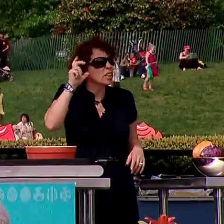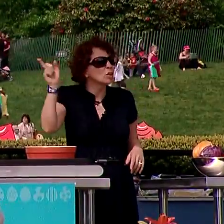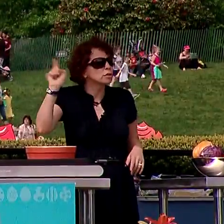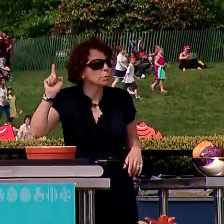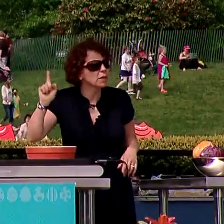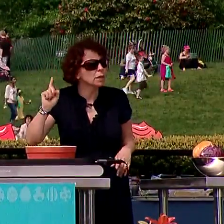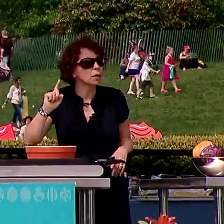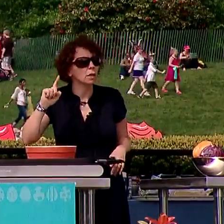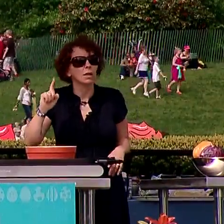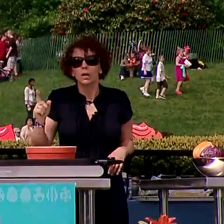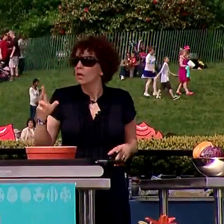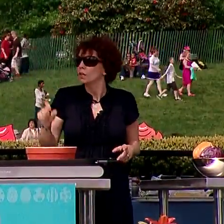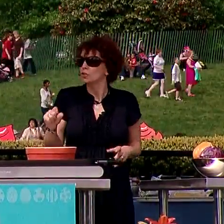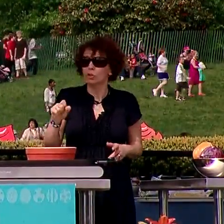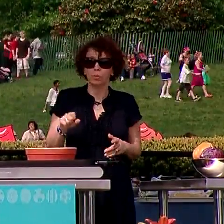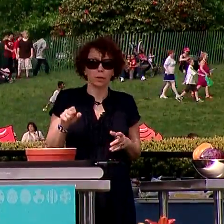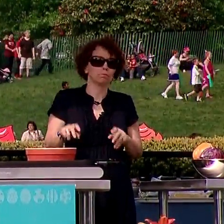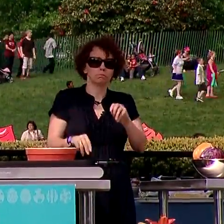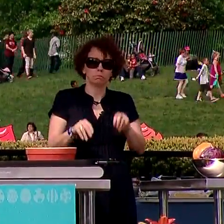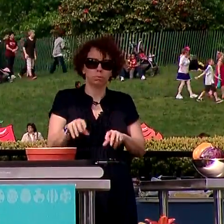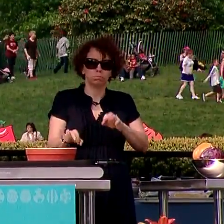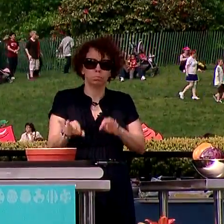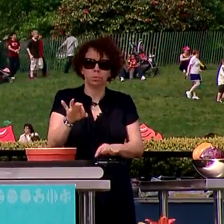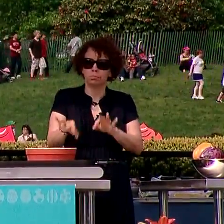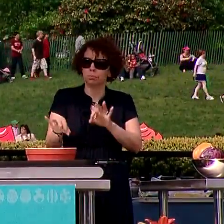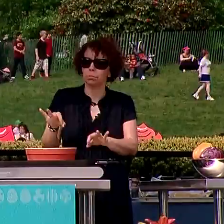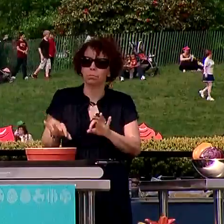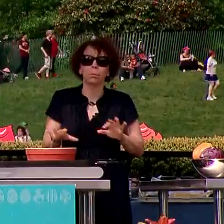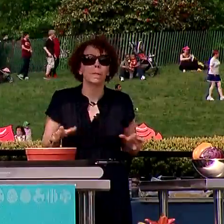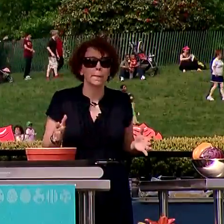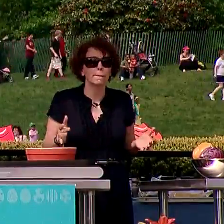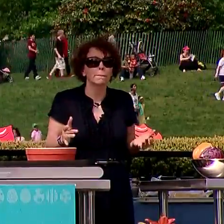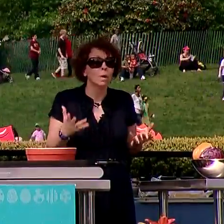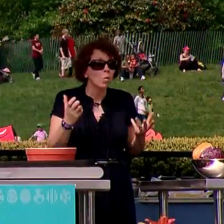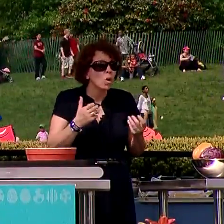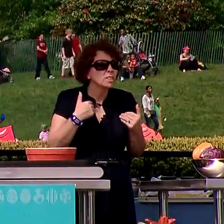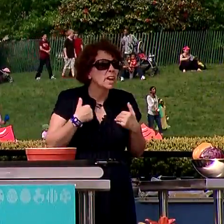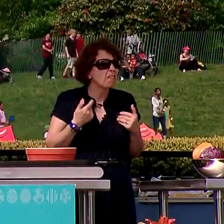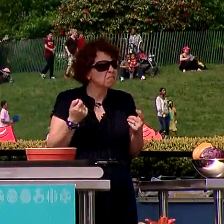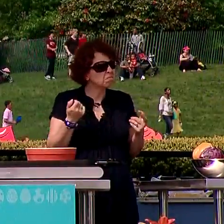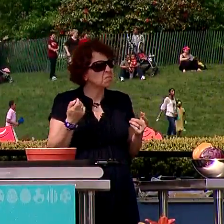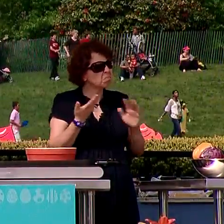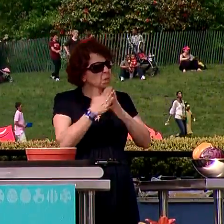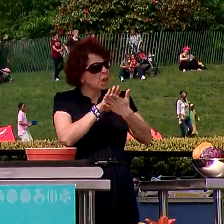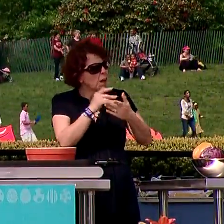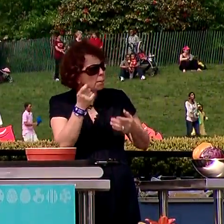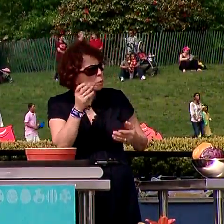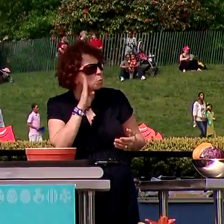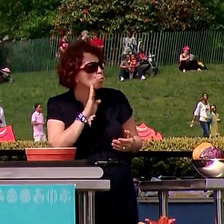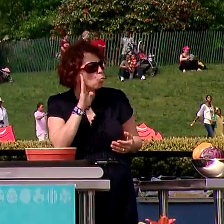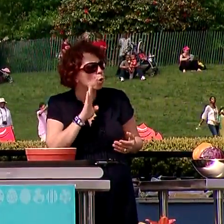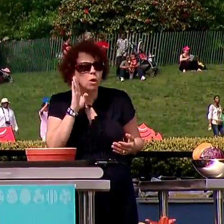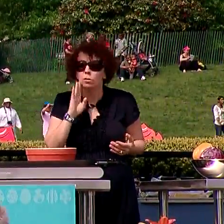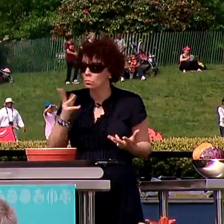they should sort of be jumping around. And we want to have a little brown, right? We want to cook it and we want to have a nice little